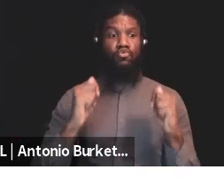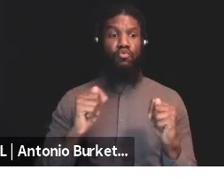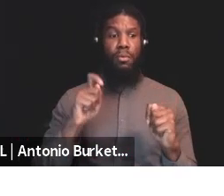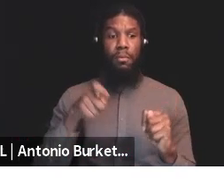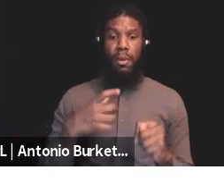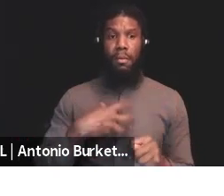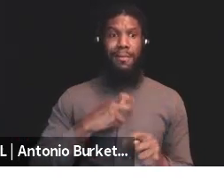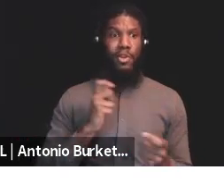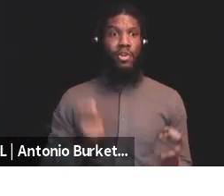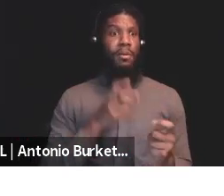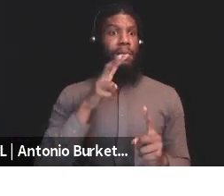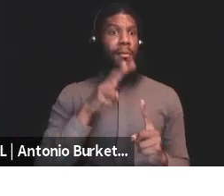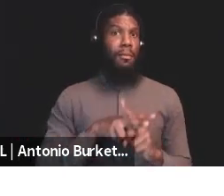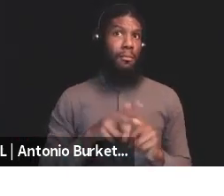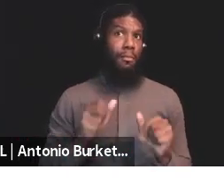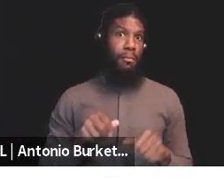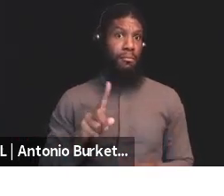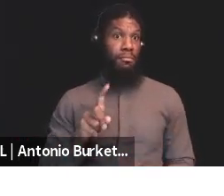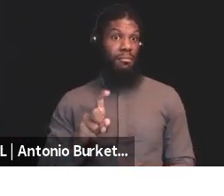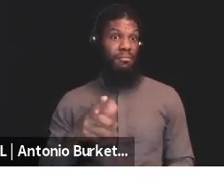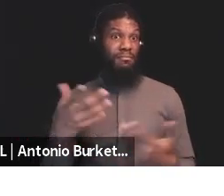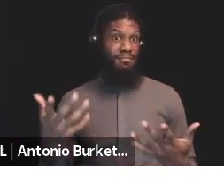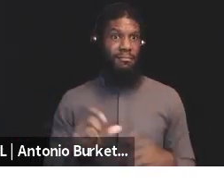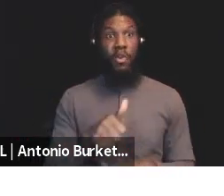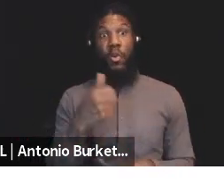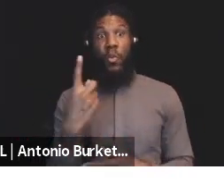A couple other questions that I want us to consider, I want you to be able to talk about